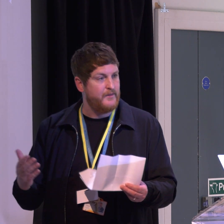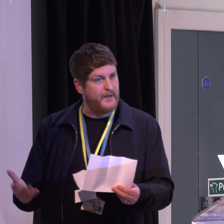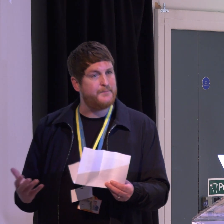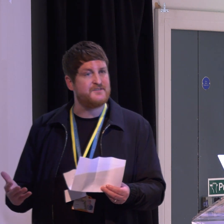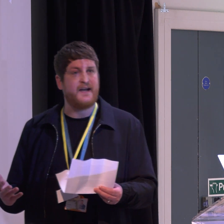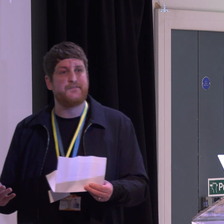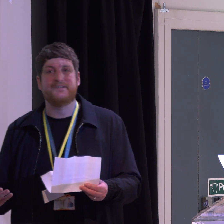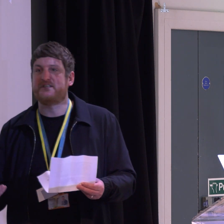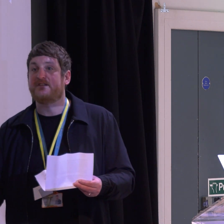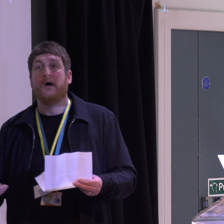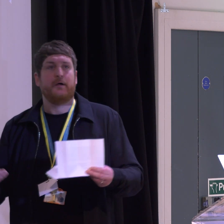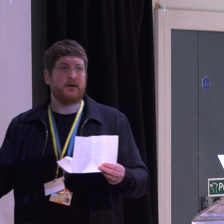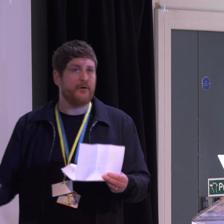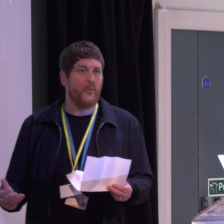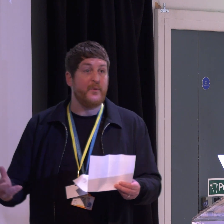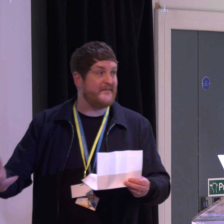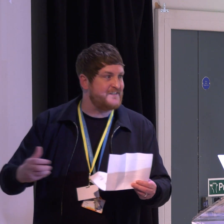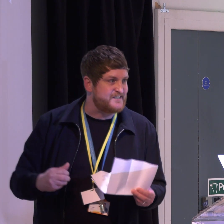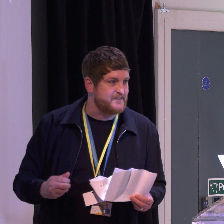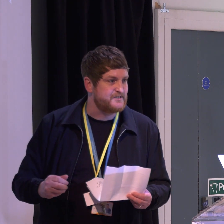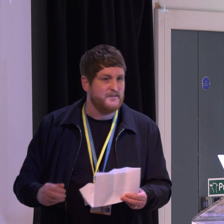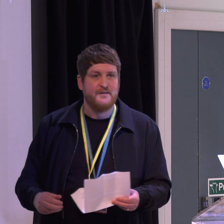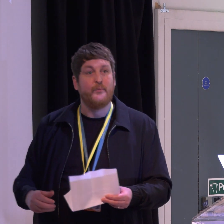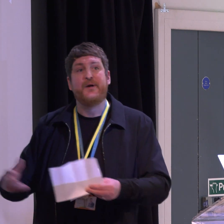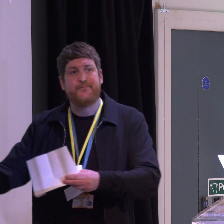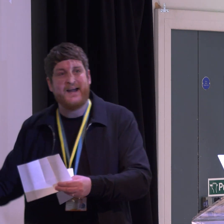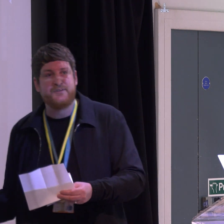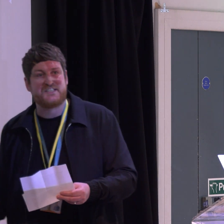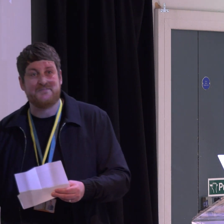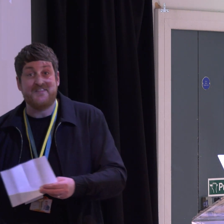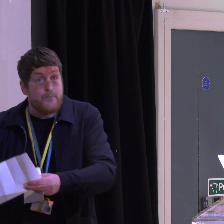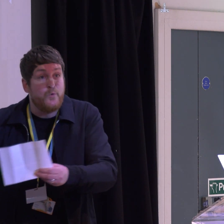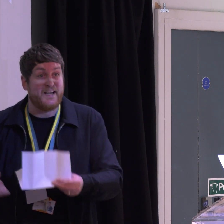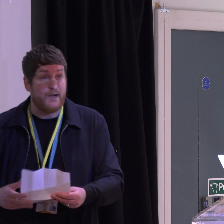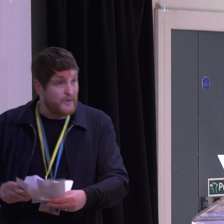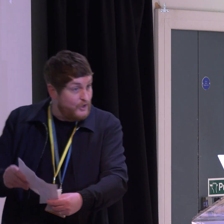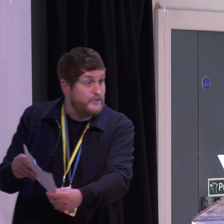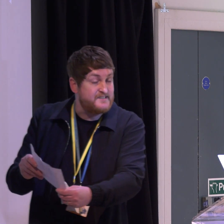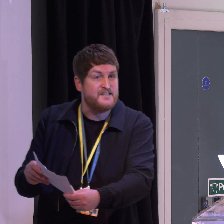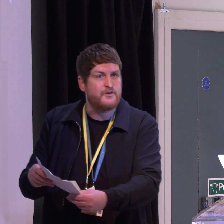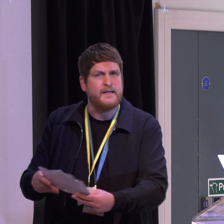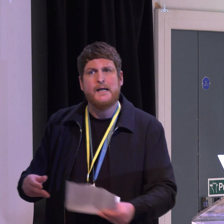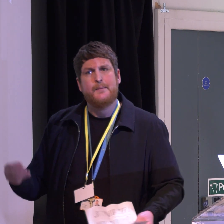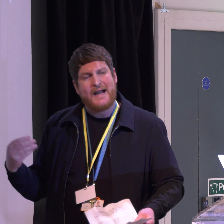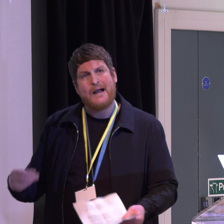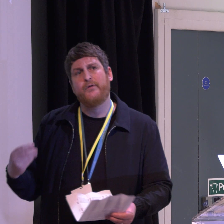And the purpose of that evidence is, you know, when we have visitors, when we have parents, then we'll get it out. Go look, isn't this great?